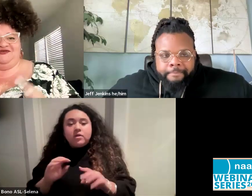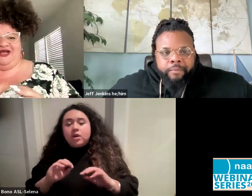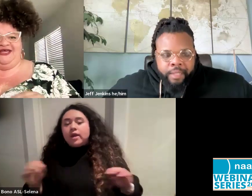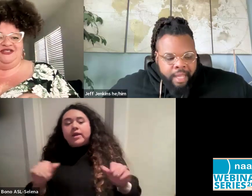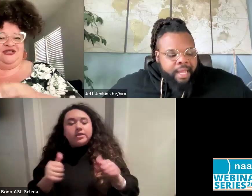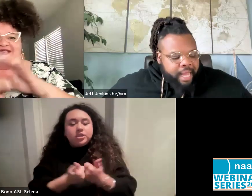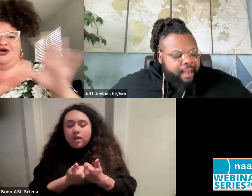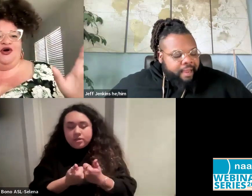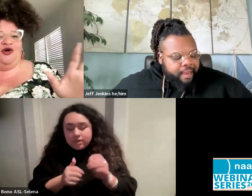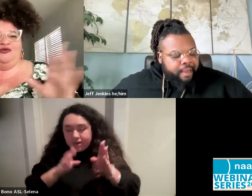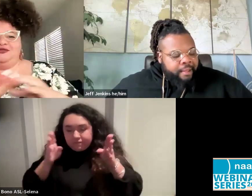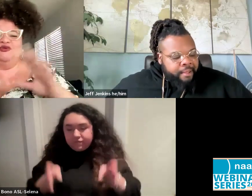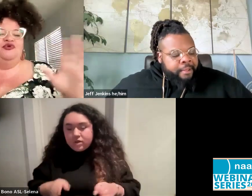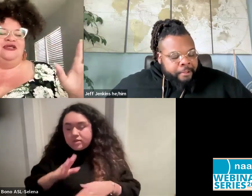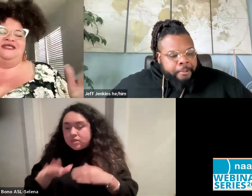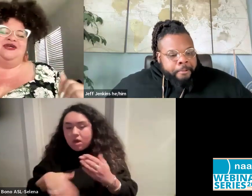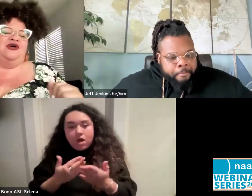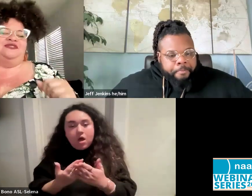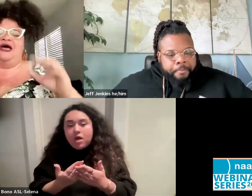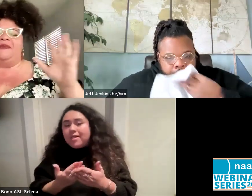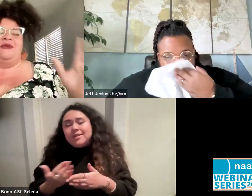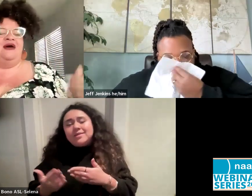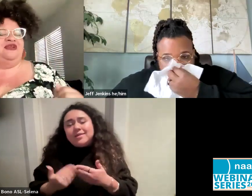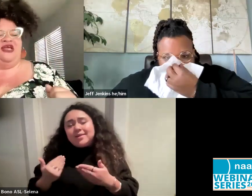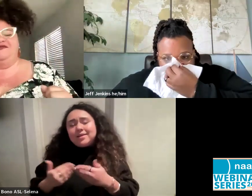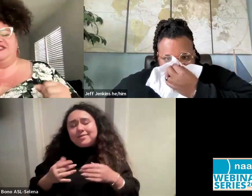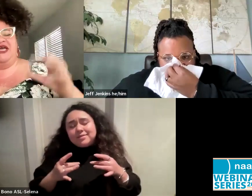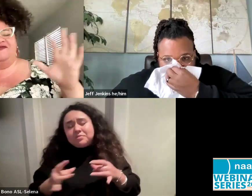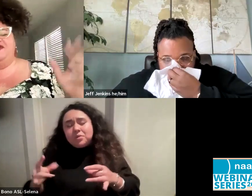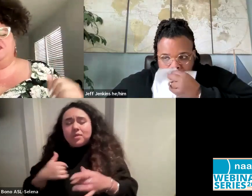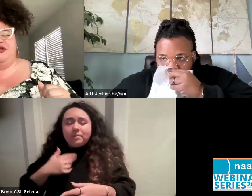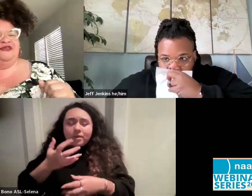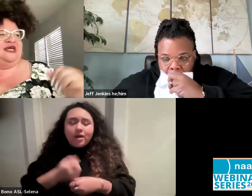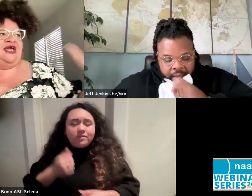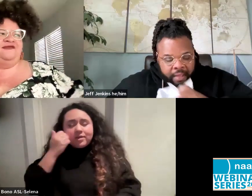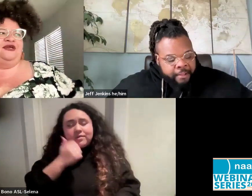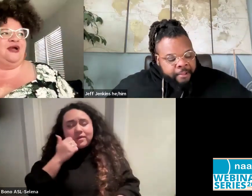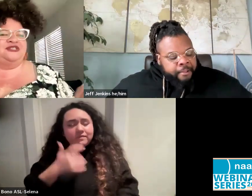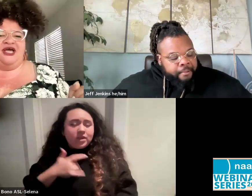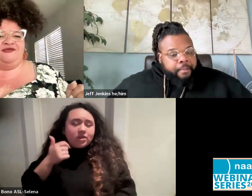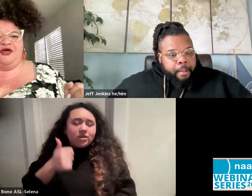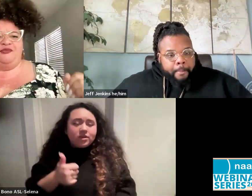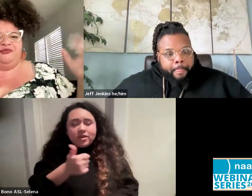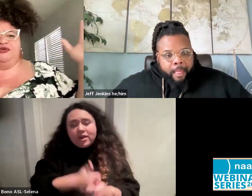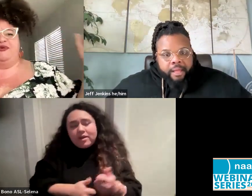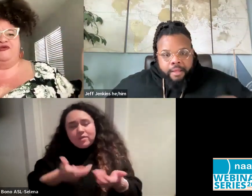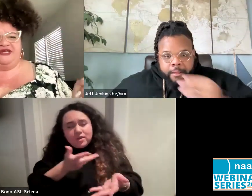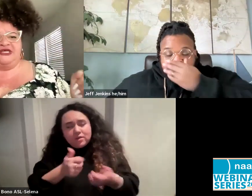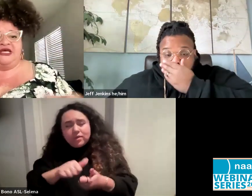Right? So like, it's all smooth and easy all the time. I'm confident every day I feel good every day. Every interaction I have with other people is perfect.